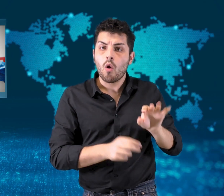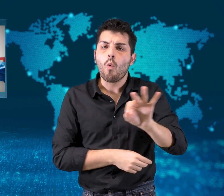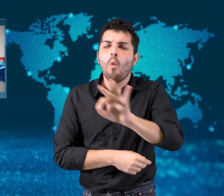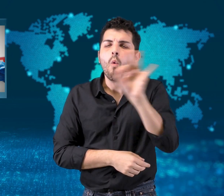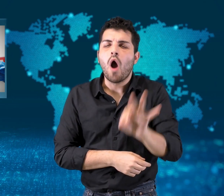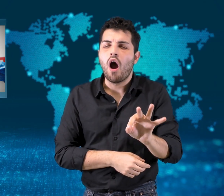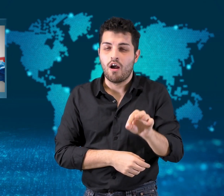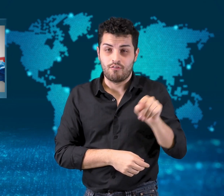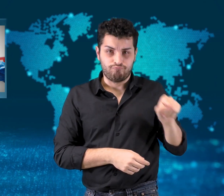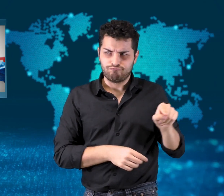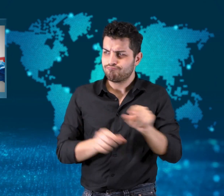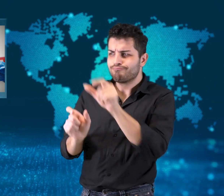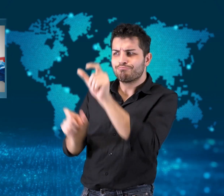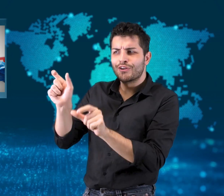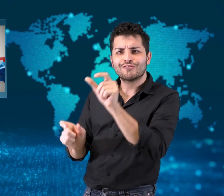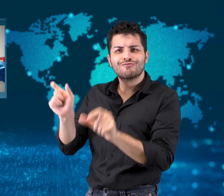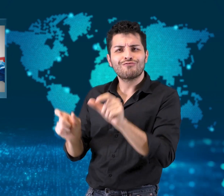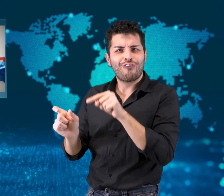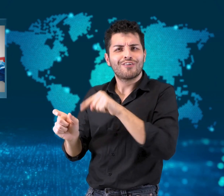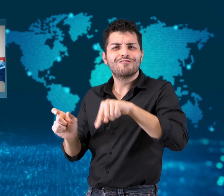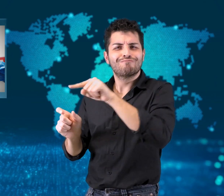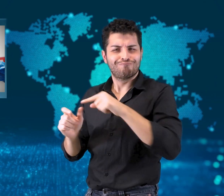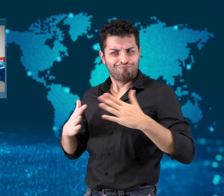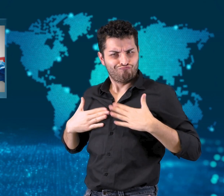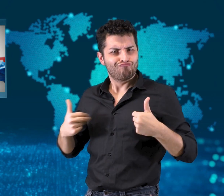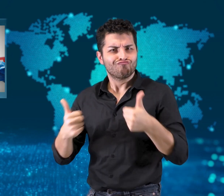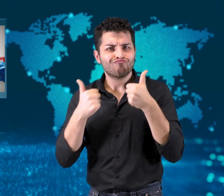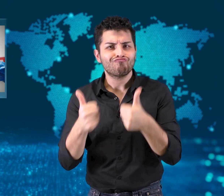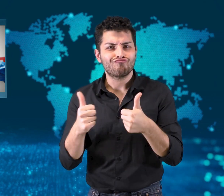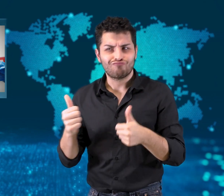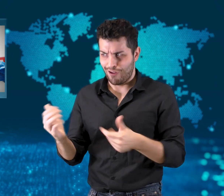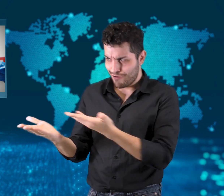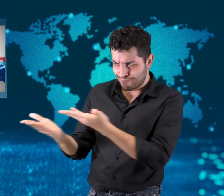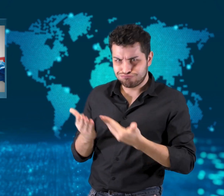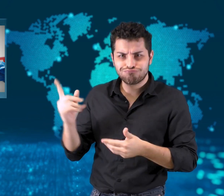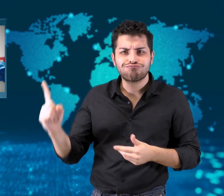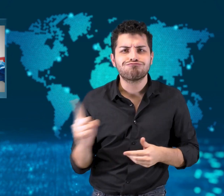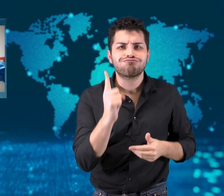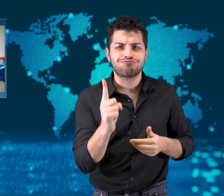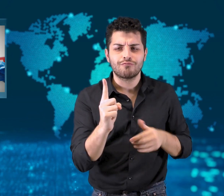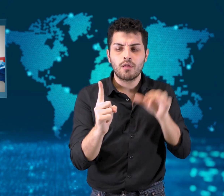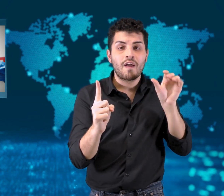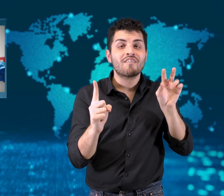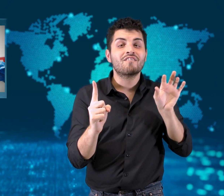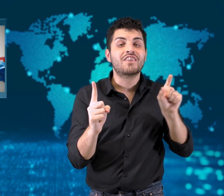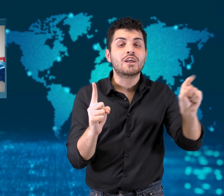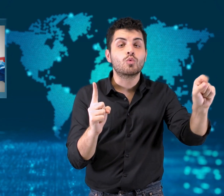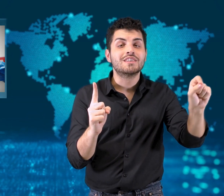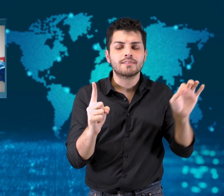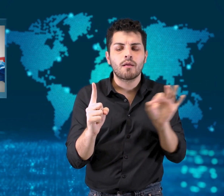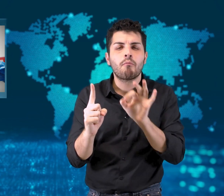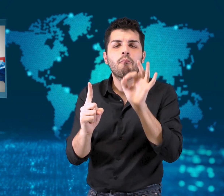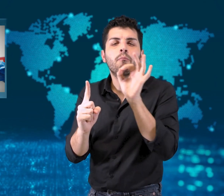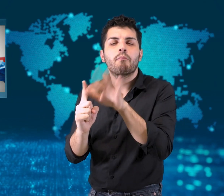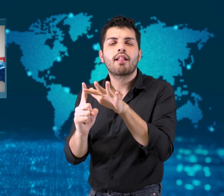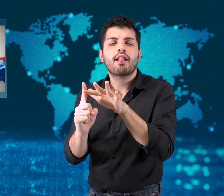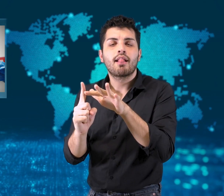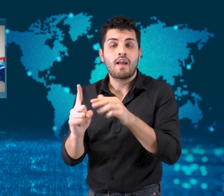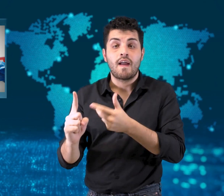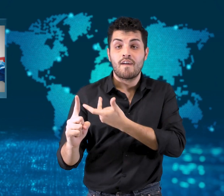This trial is unusual as healthy participants will be deliberately